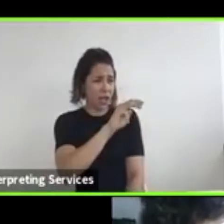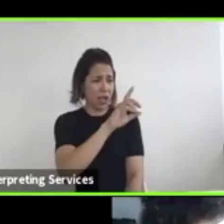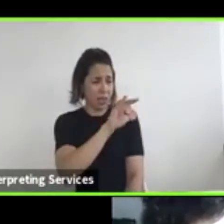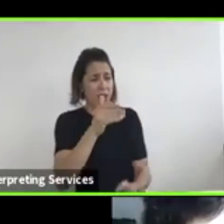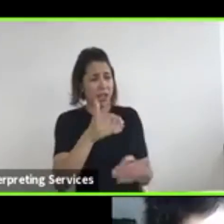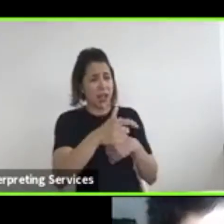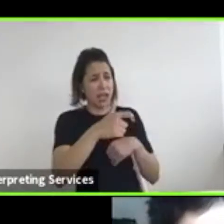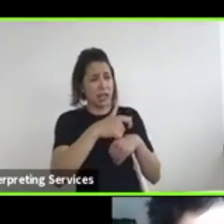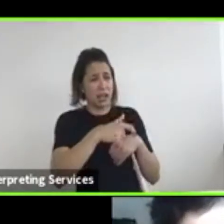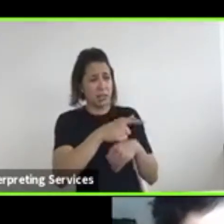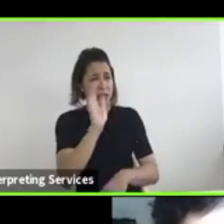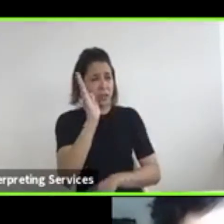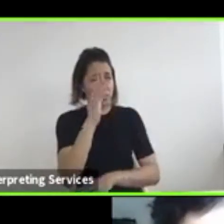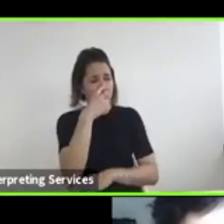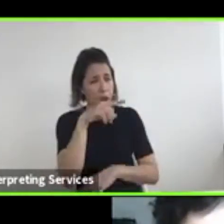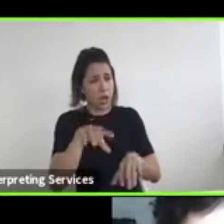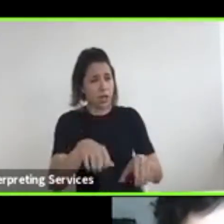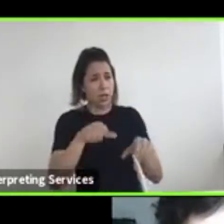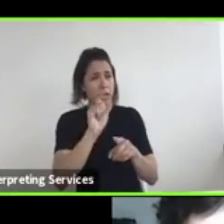EACH OF US SPEAK, TAKE A MOMENT TO BRIEFLY DESCRIBE WHAT